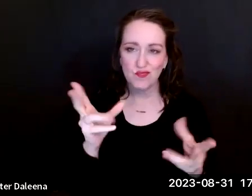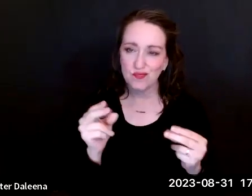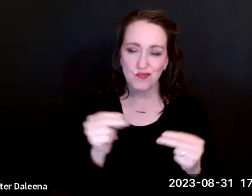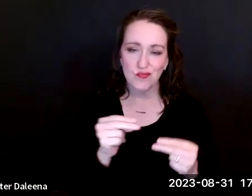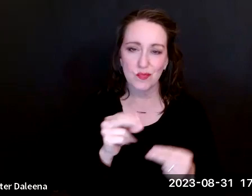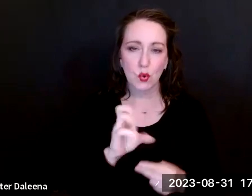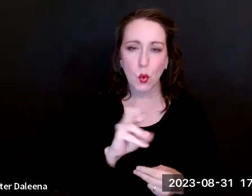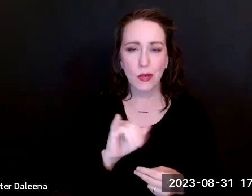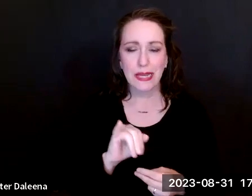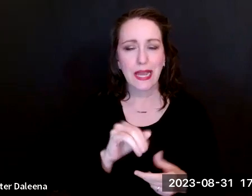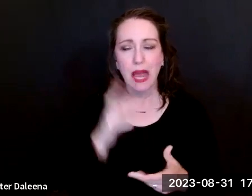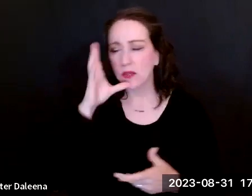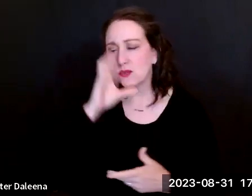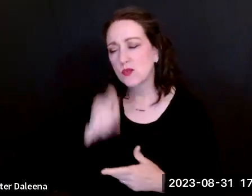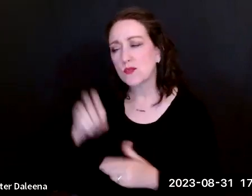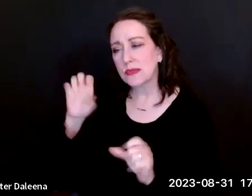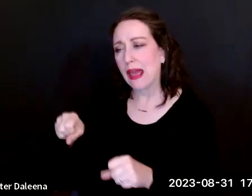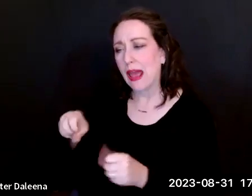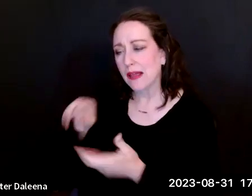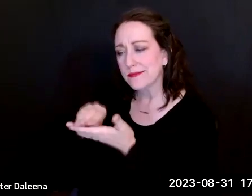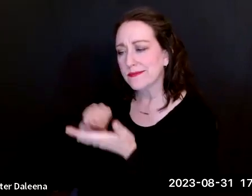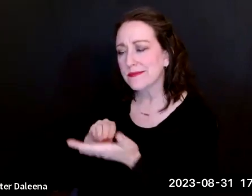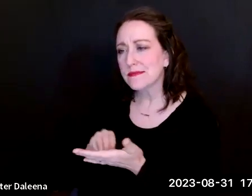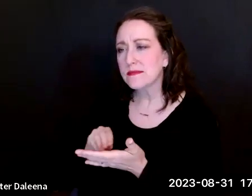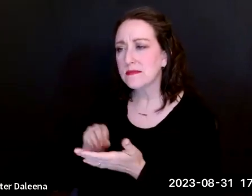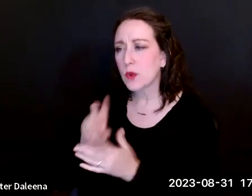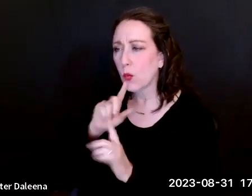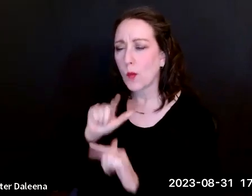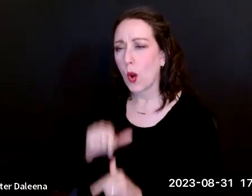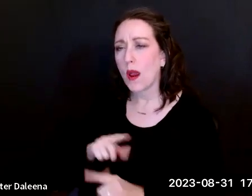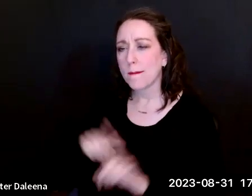assuming that's something that we can capture in a potential report but Falls slightly outside